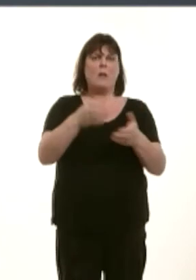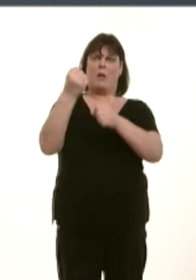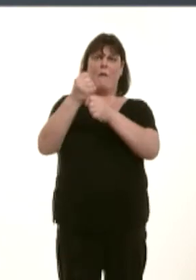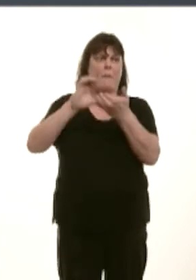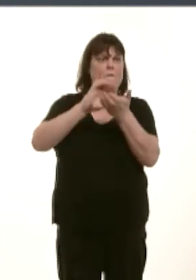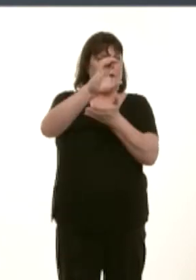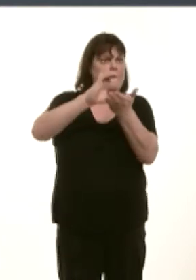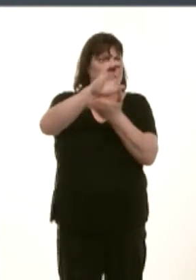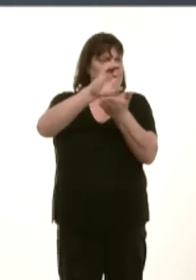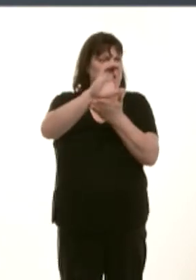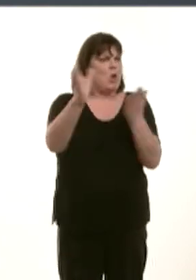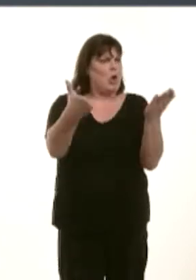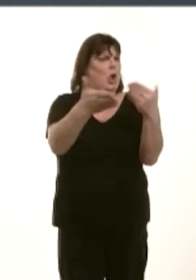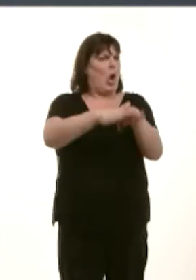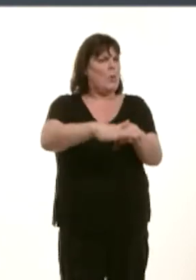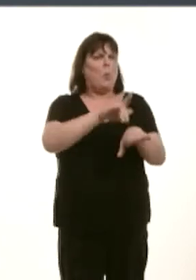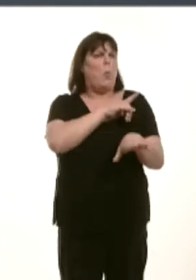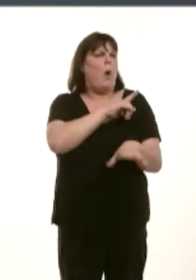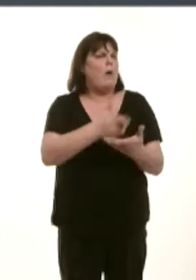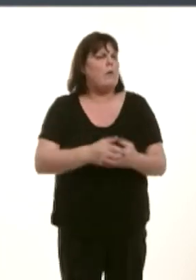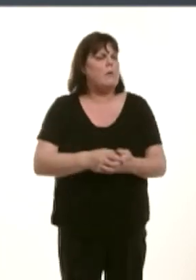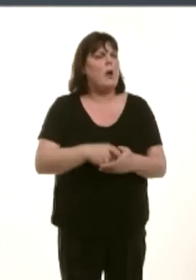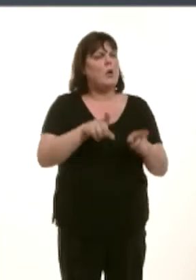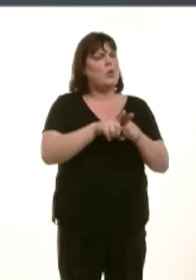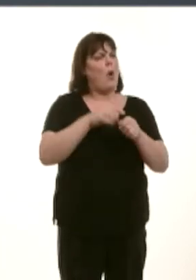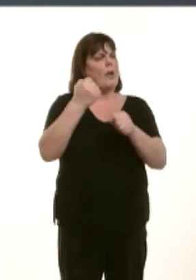Will he give a pledge that the Government will put its weight behind any attempts in